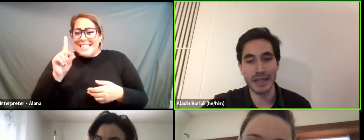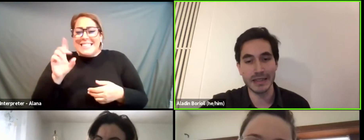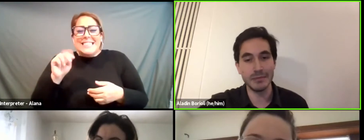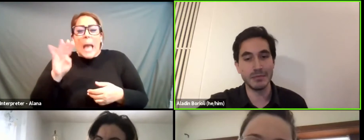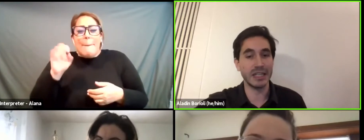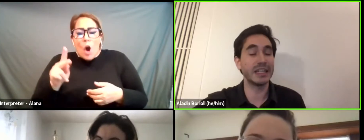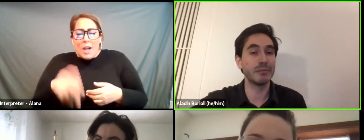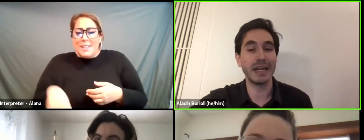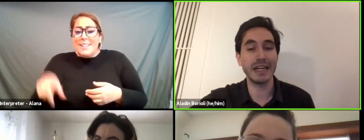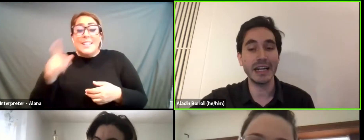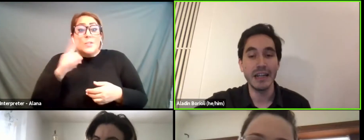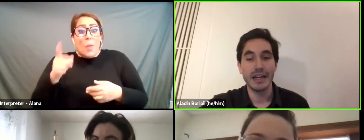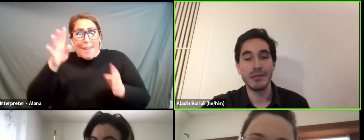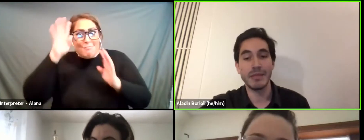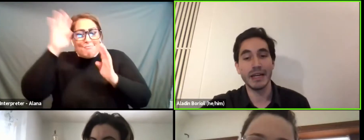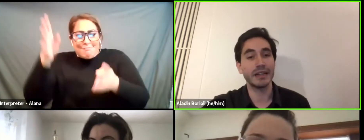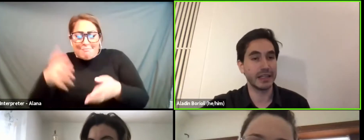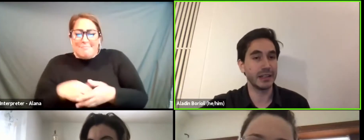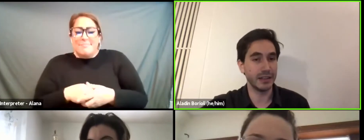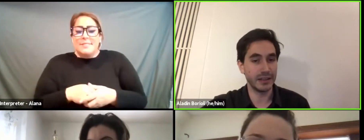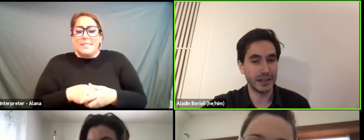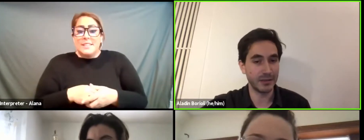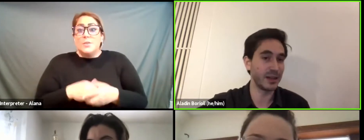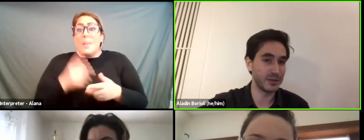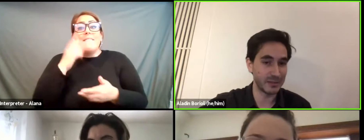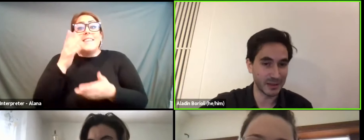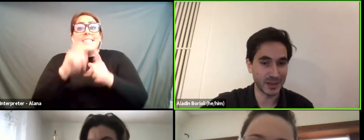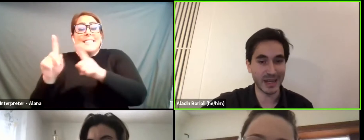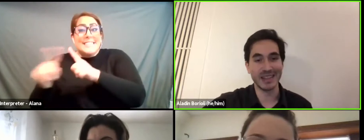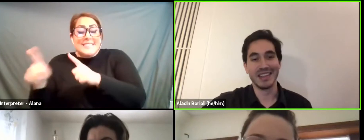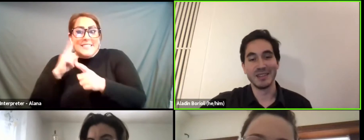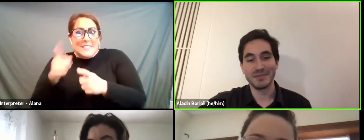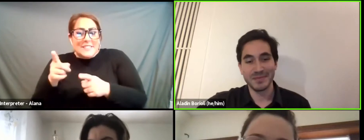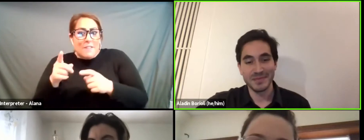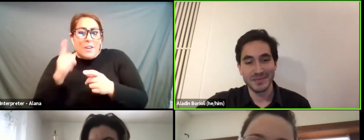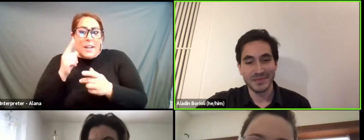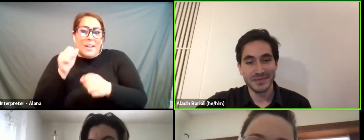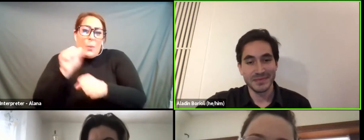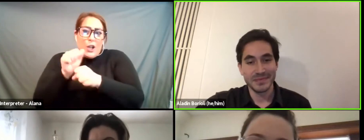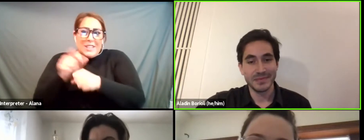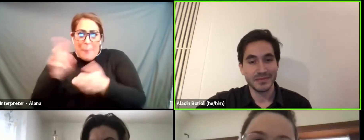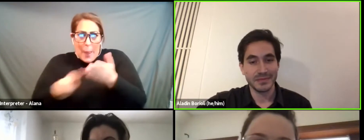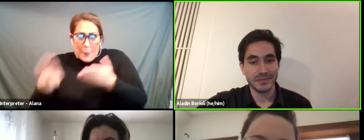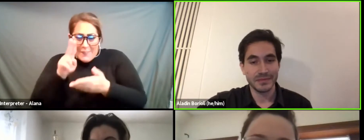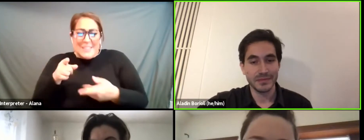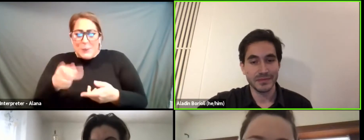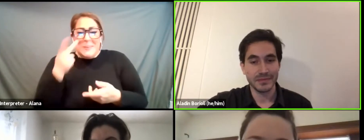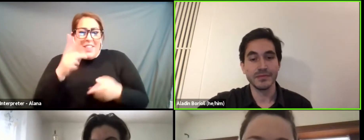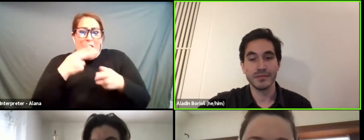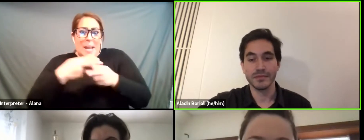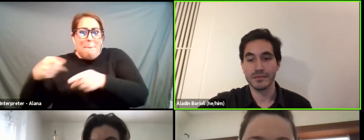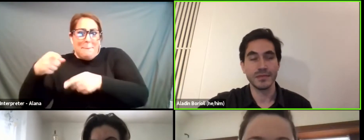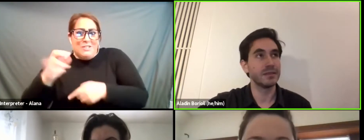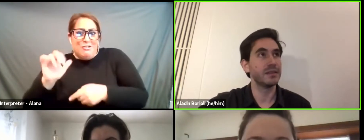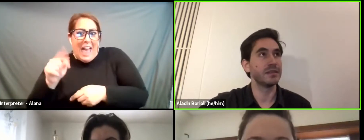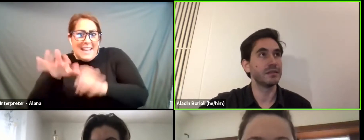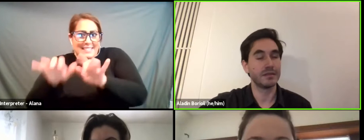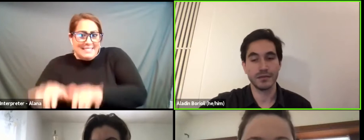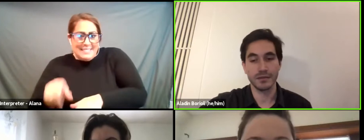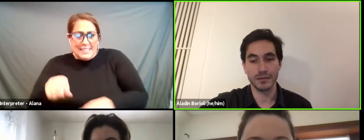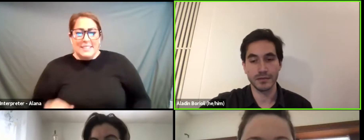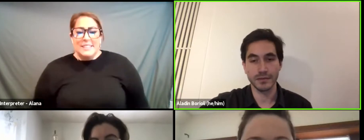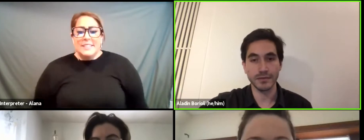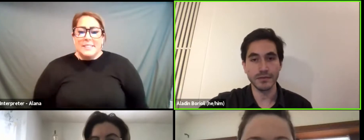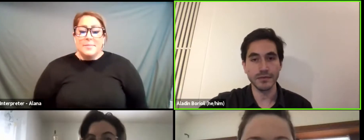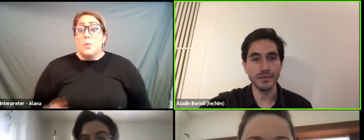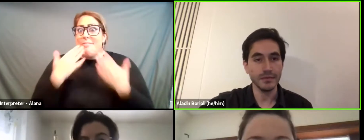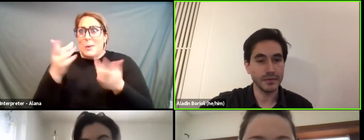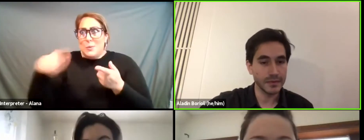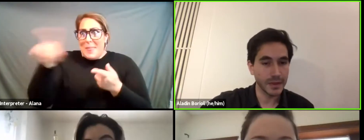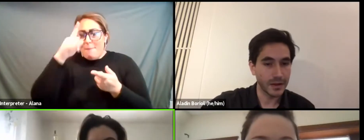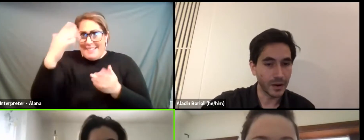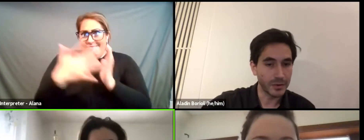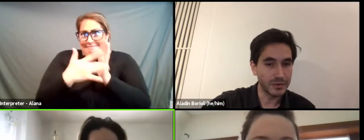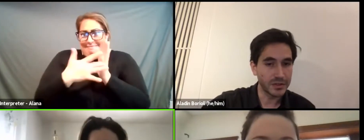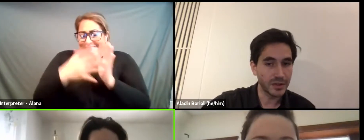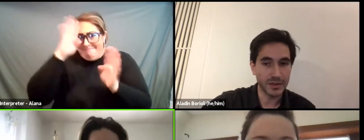Kim Bjerge and Per Kryger and I would like to thank them for that. I was told